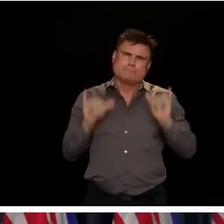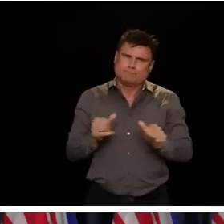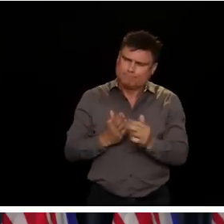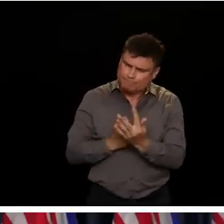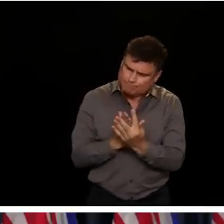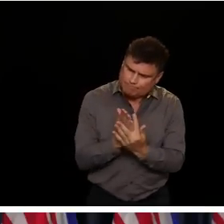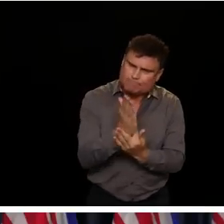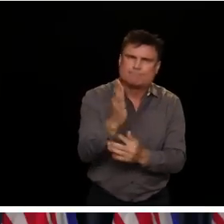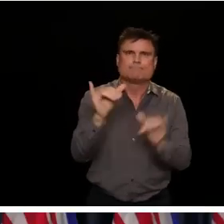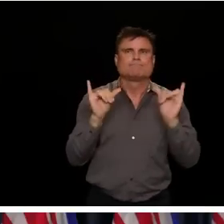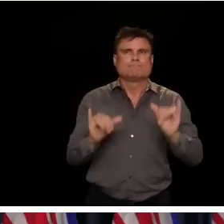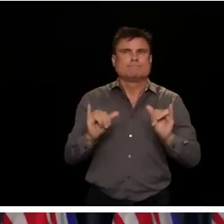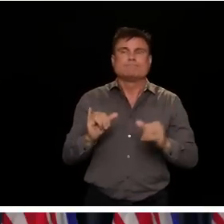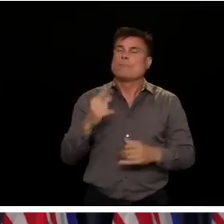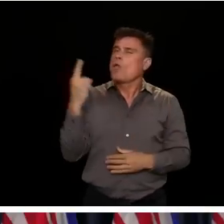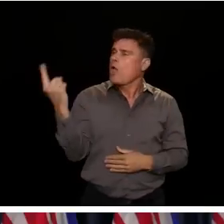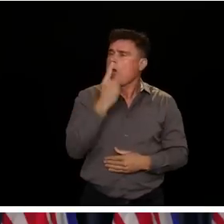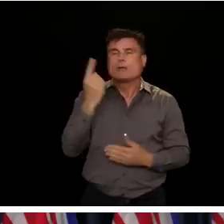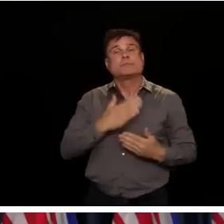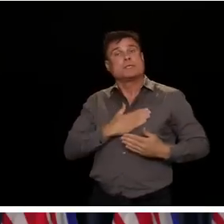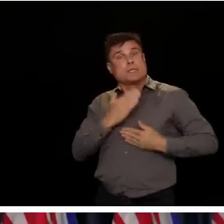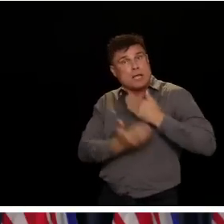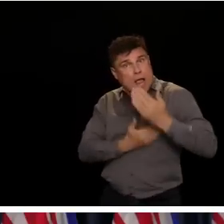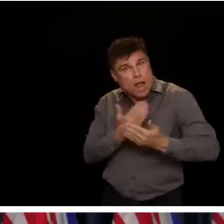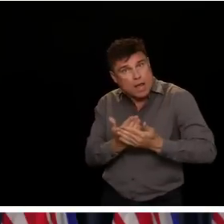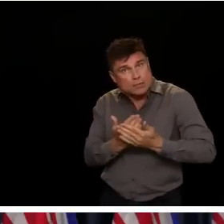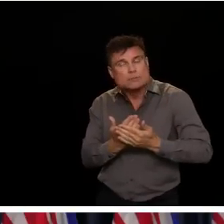and being safe.